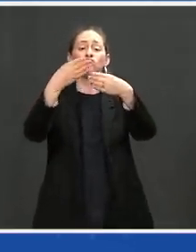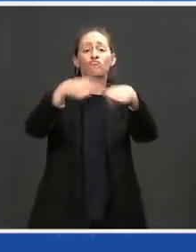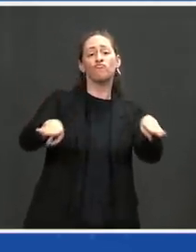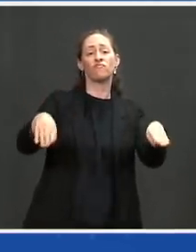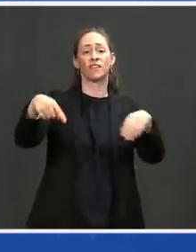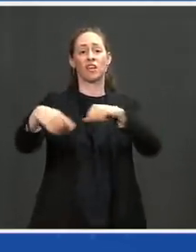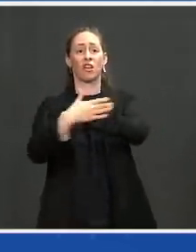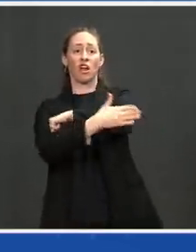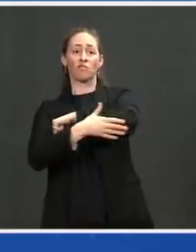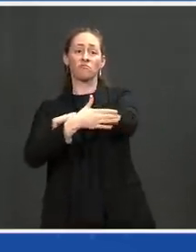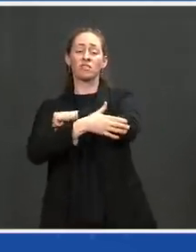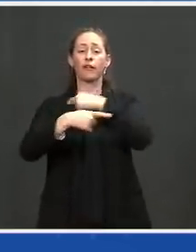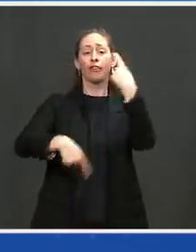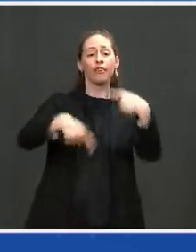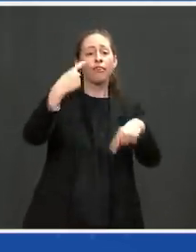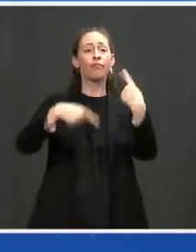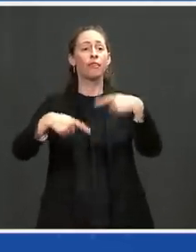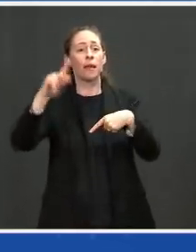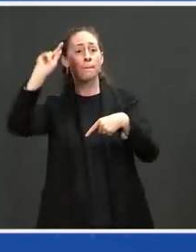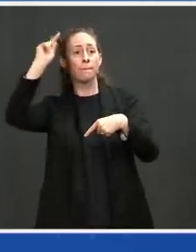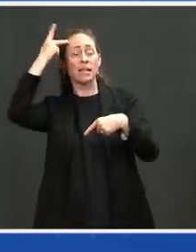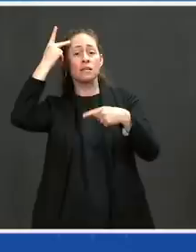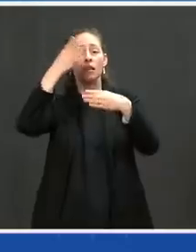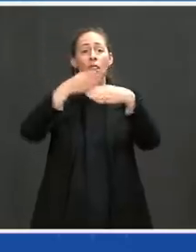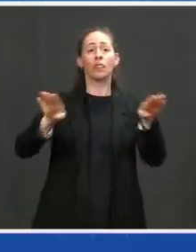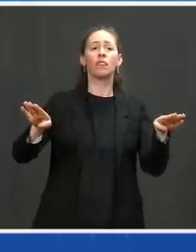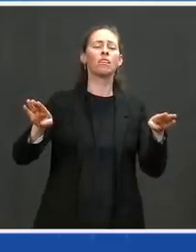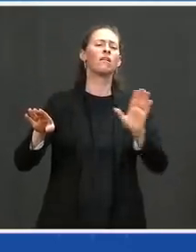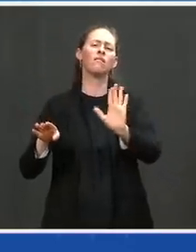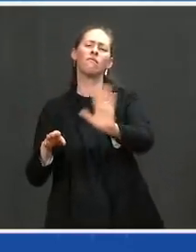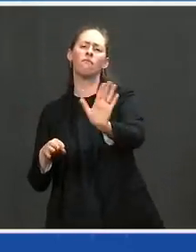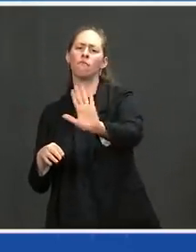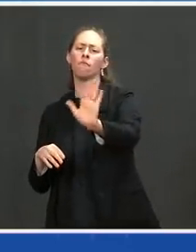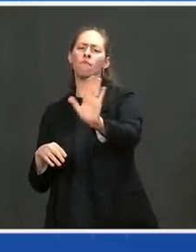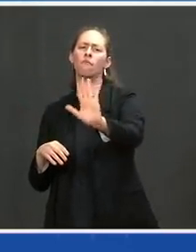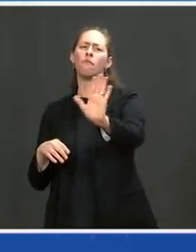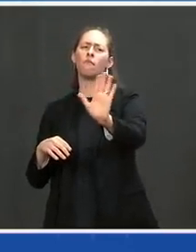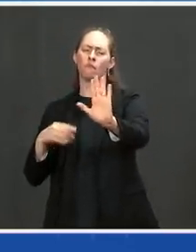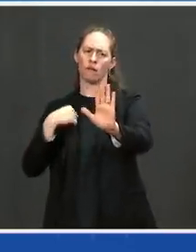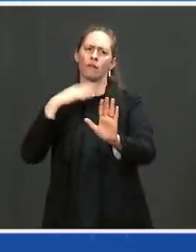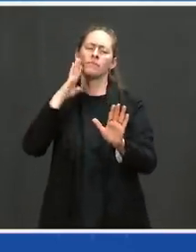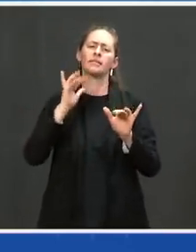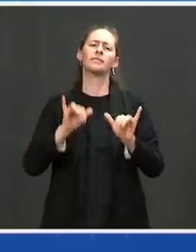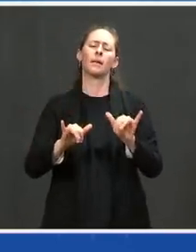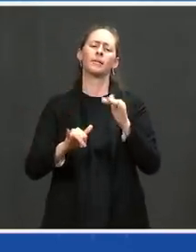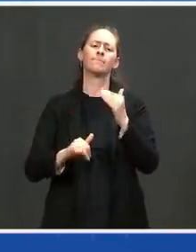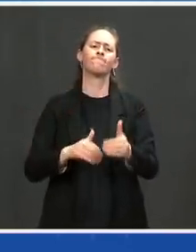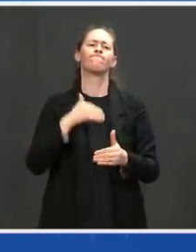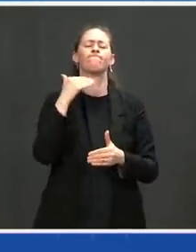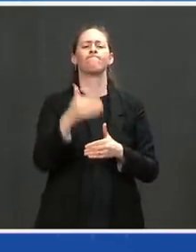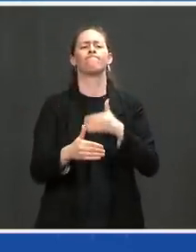But I'm not going to do that; I'm just going to move forward and take these things as they come. The Press: And just to -- to follow up, Mr. President,